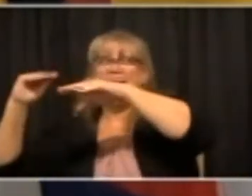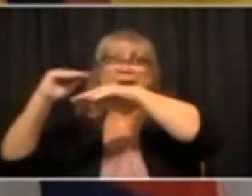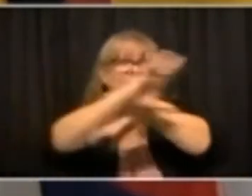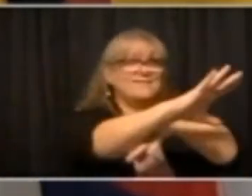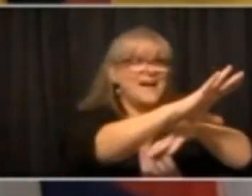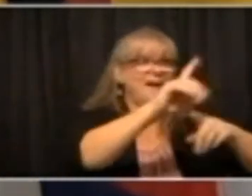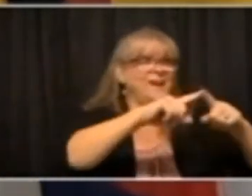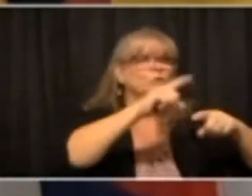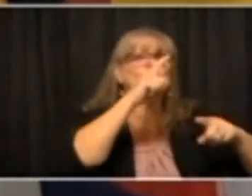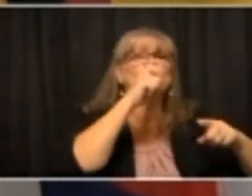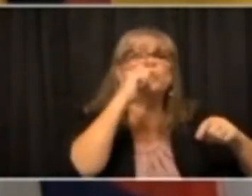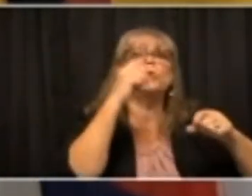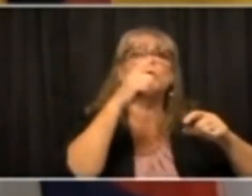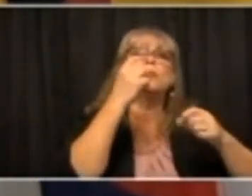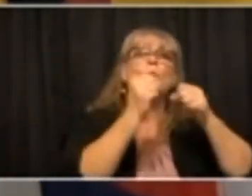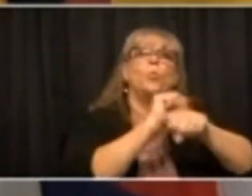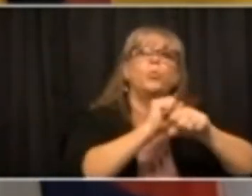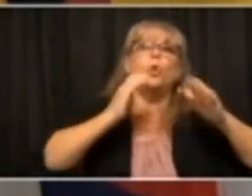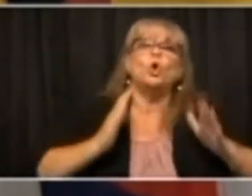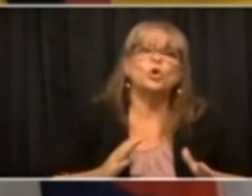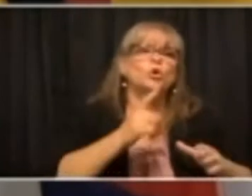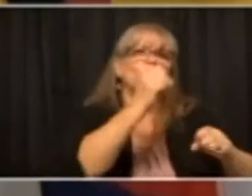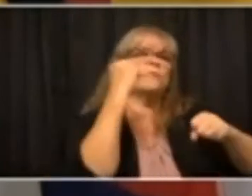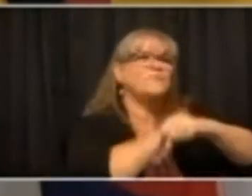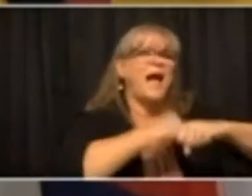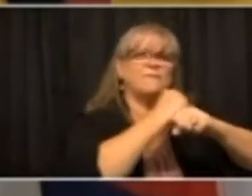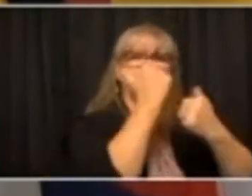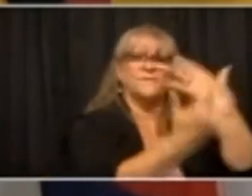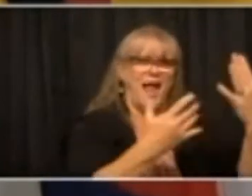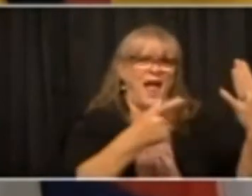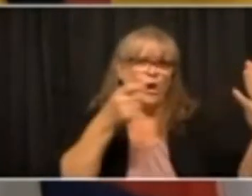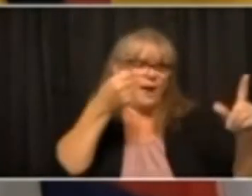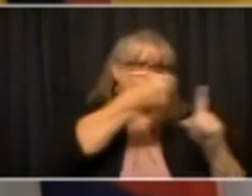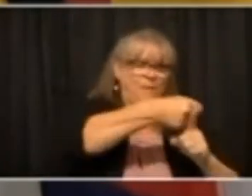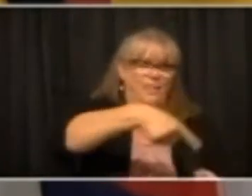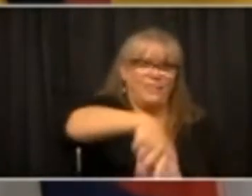important to not uh miss a step